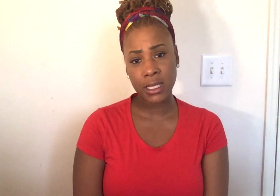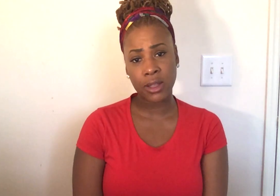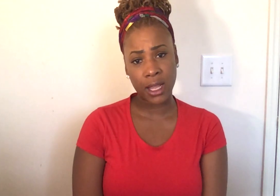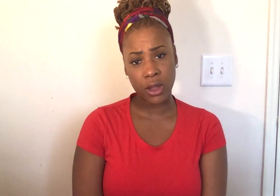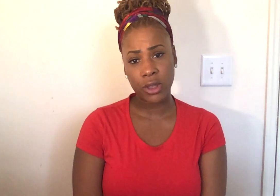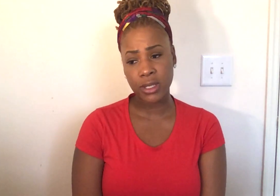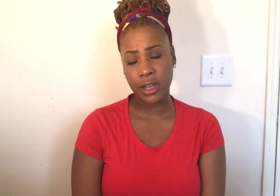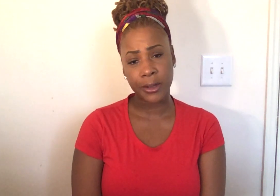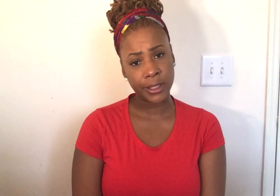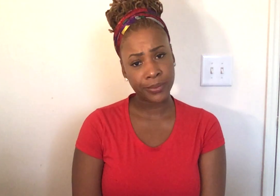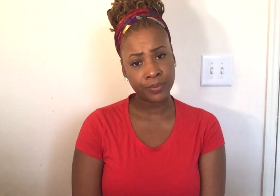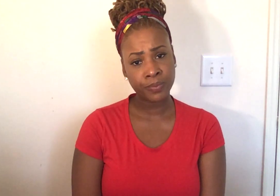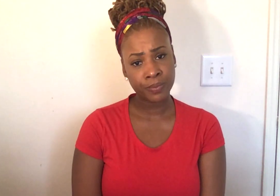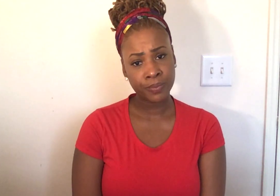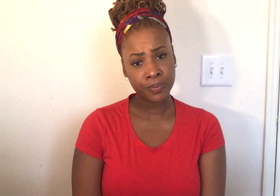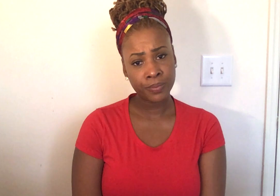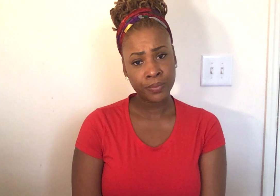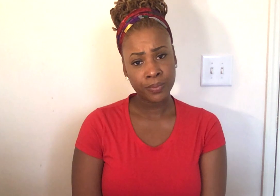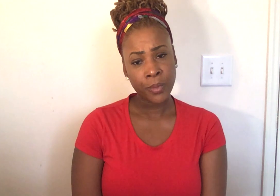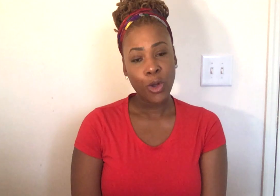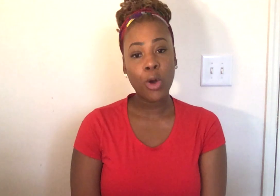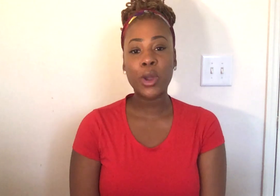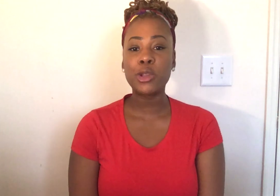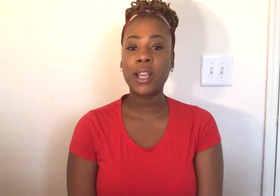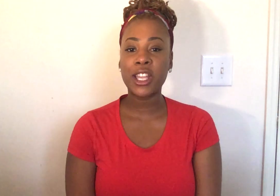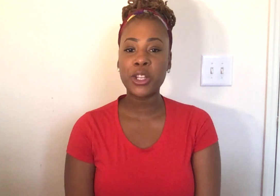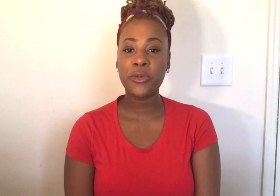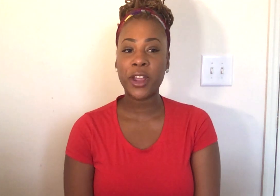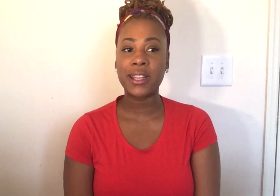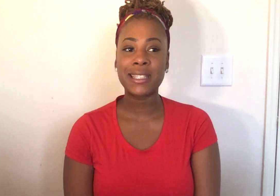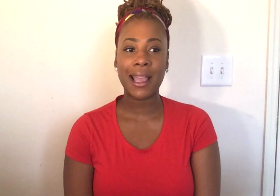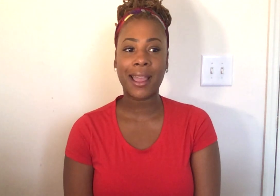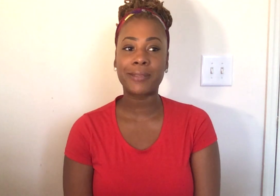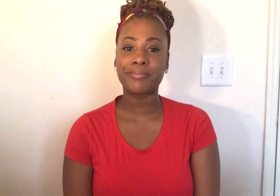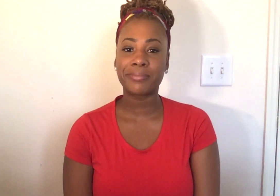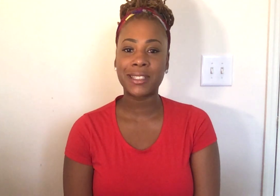so they know you're serious or when you look at your friend and say like and see